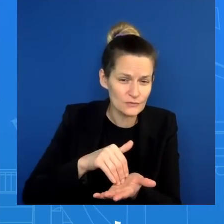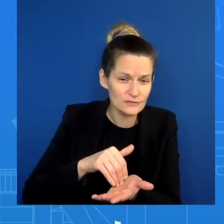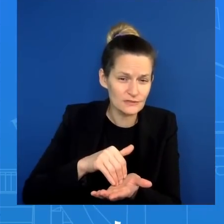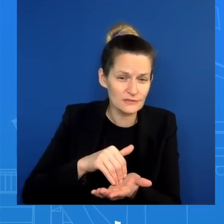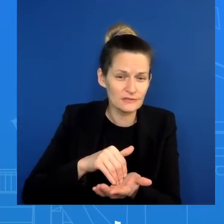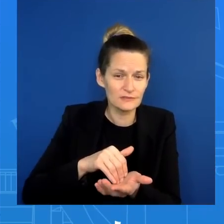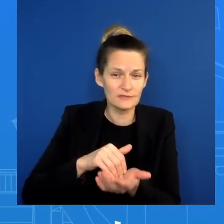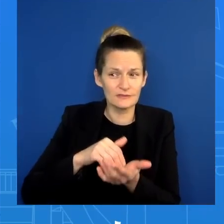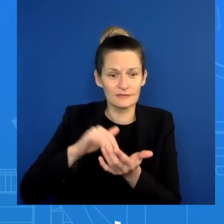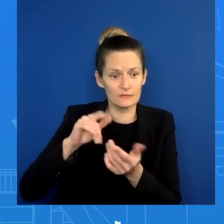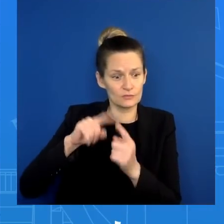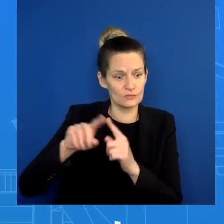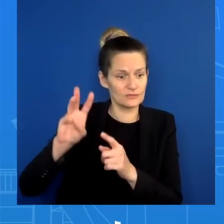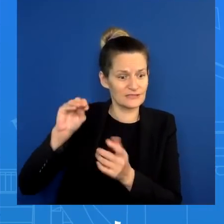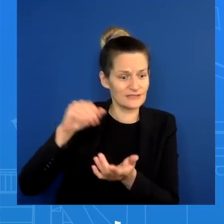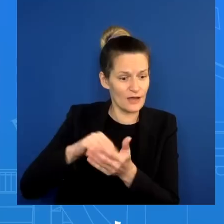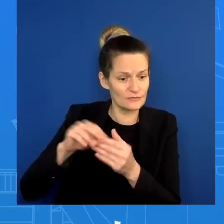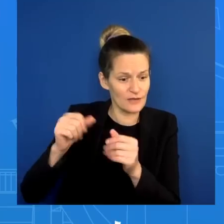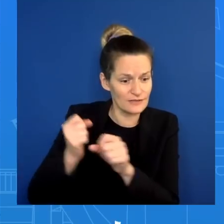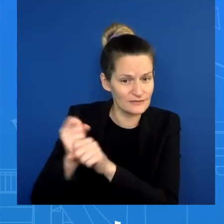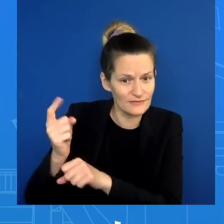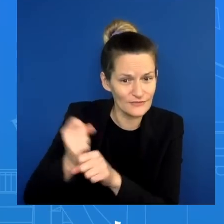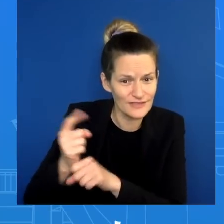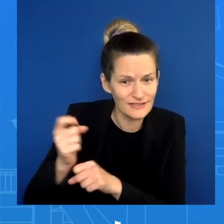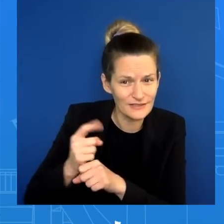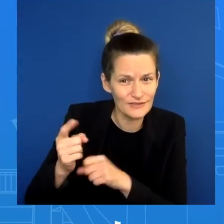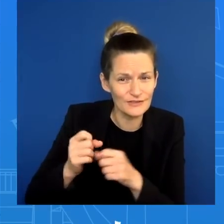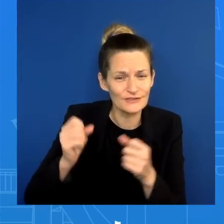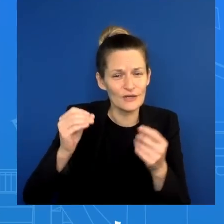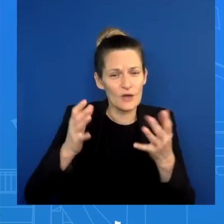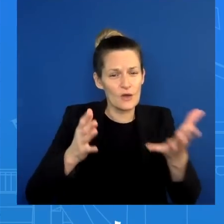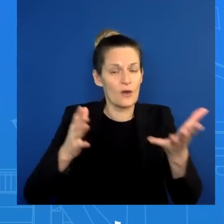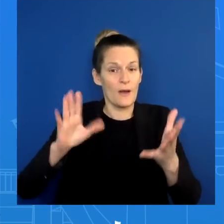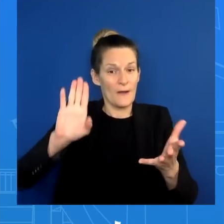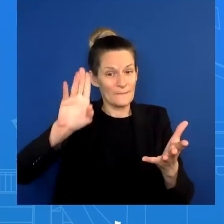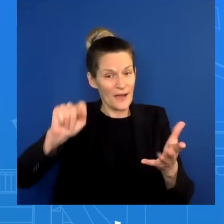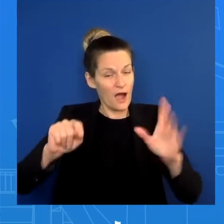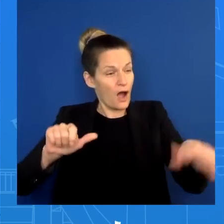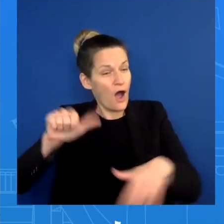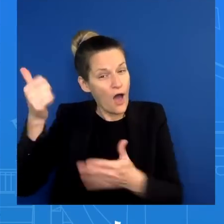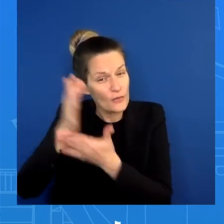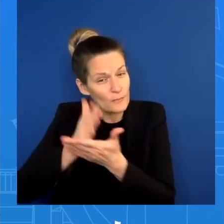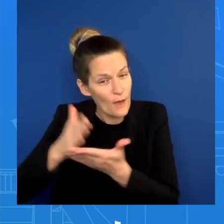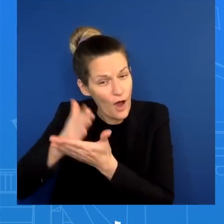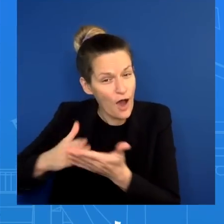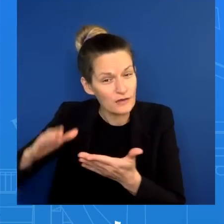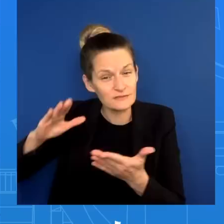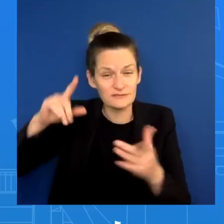reforming the system as well so we can help nurses, so we can help construction workers,